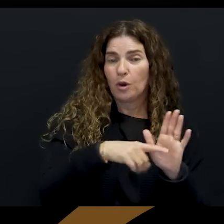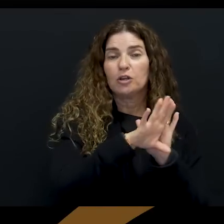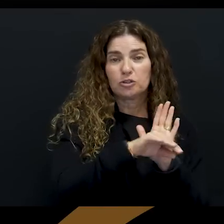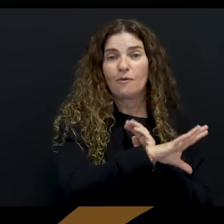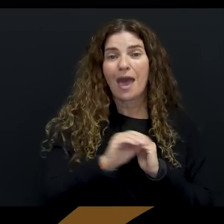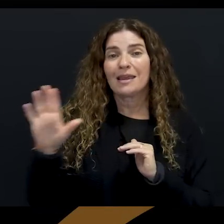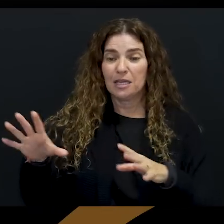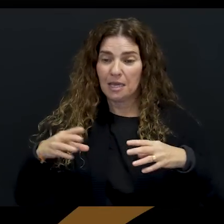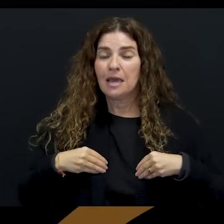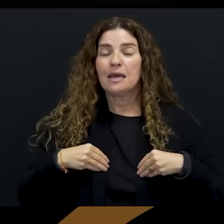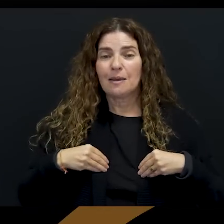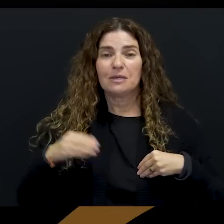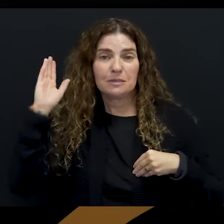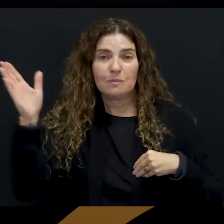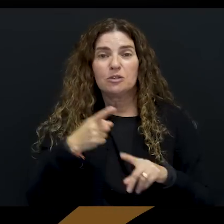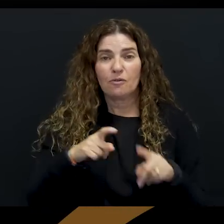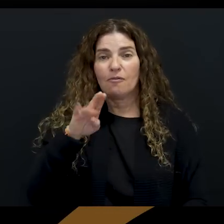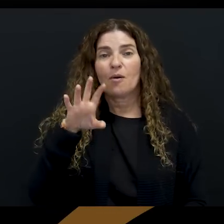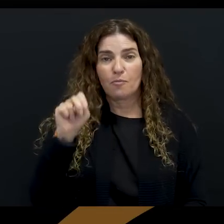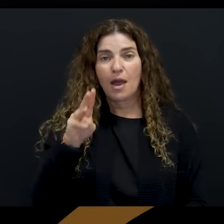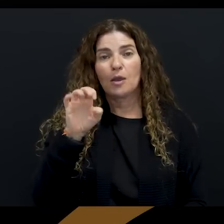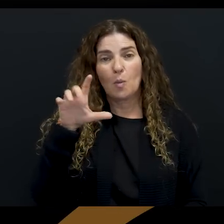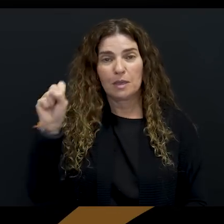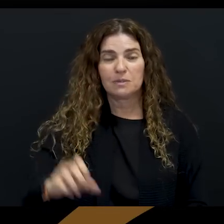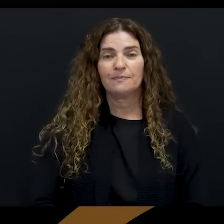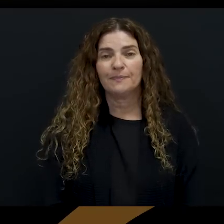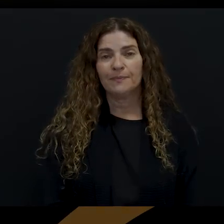Here's a video from Rival, followed by an acceptance speech from Brian Williams.